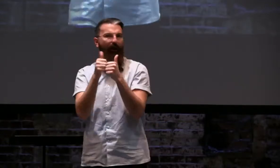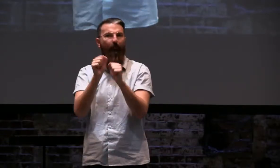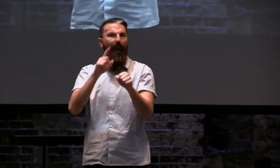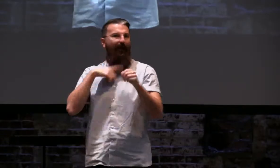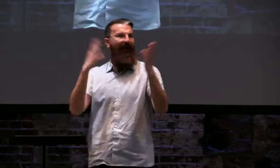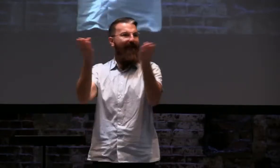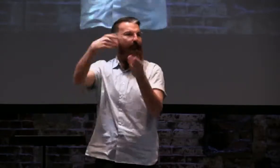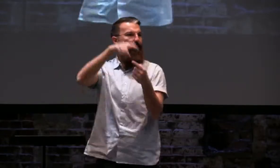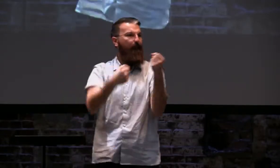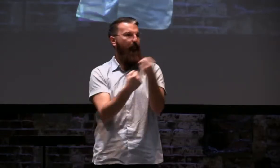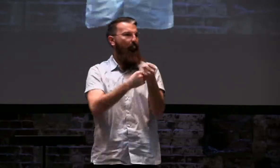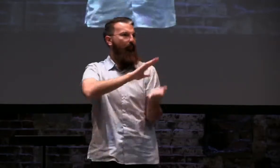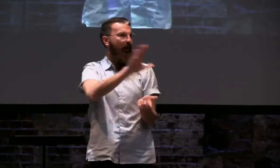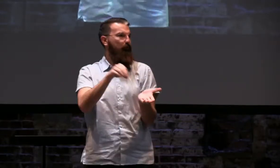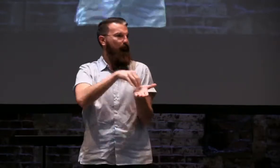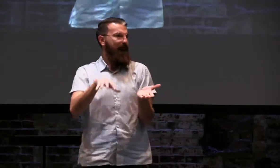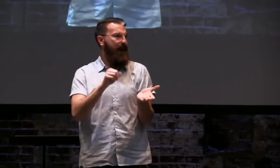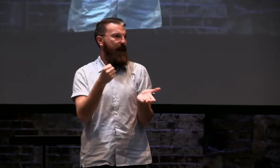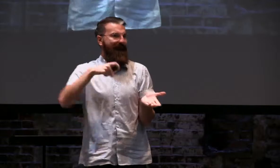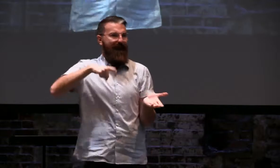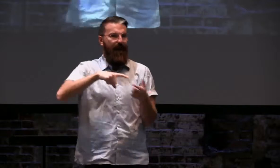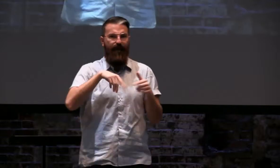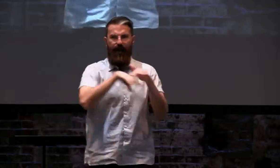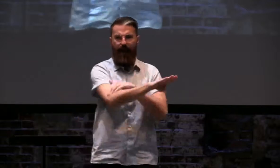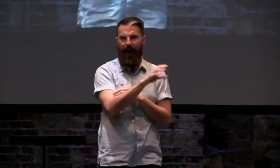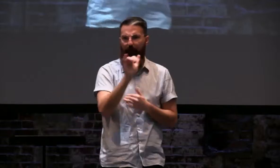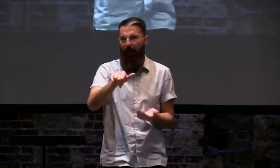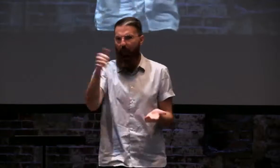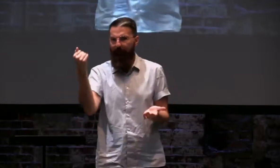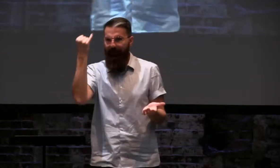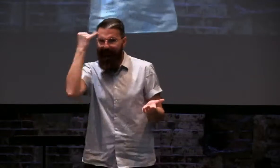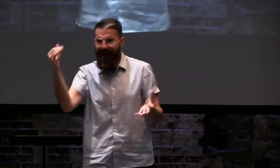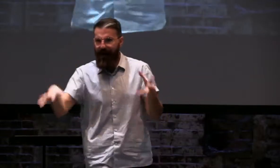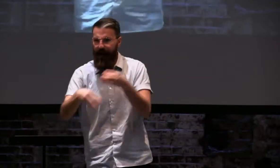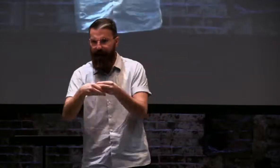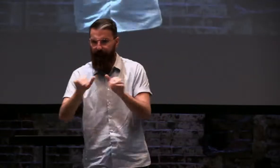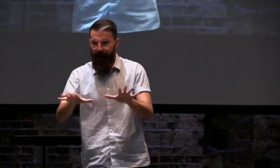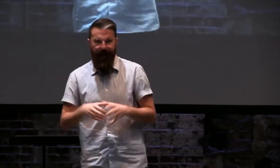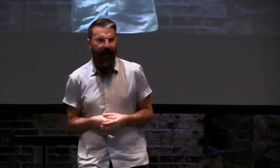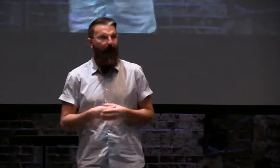in that area for the arts. We want to see students encouraged